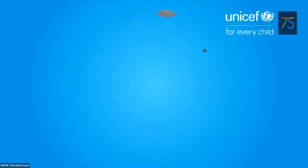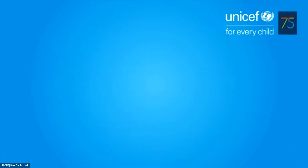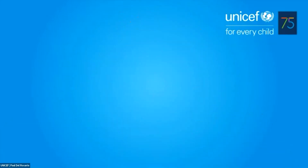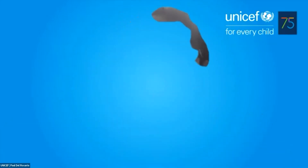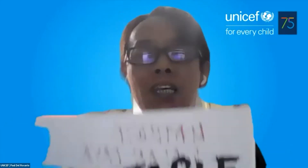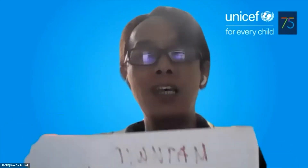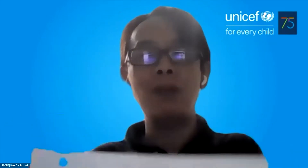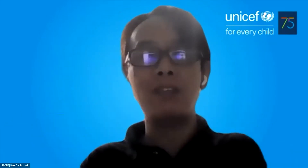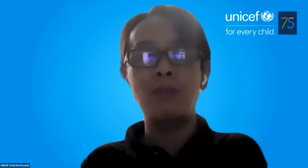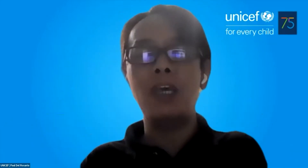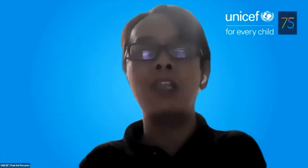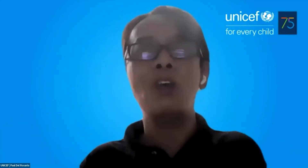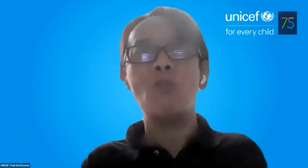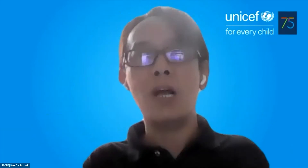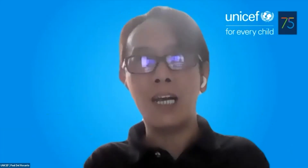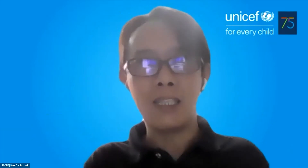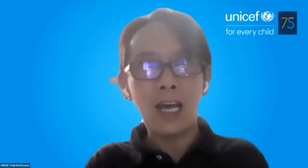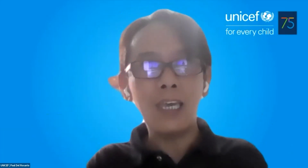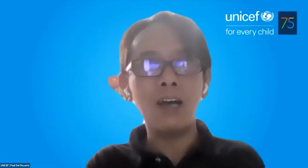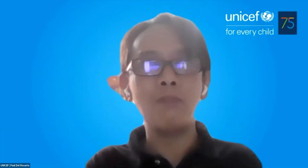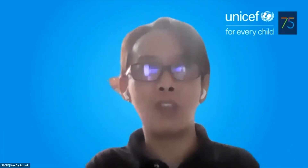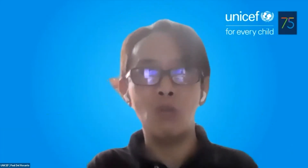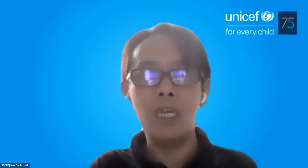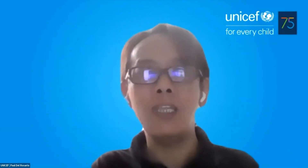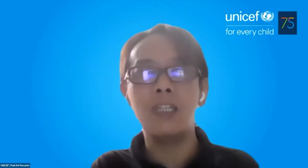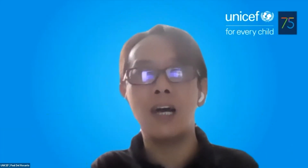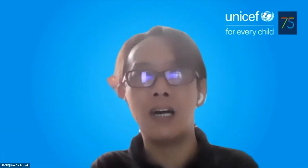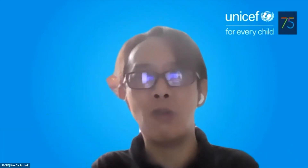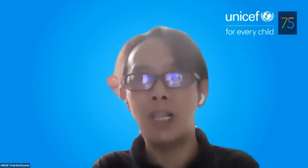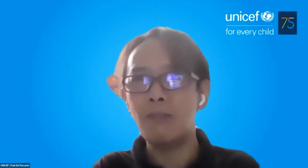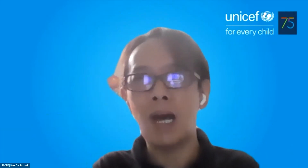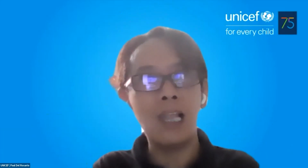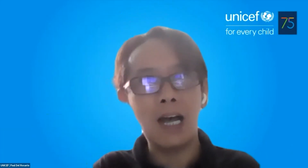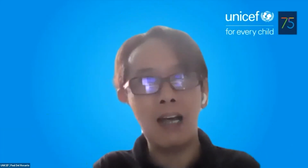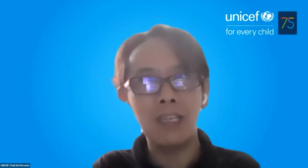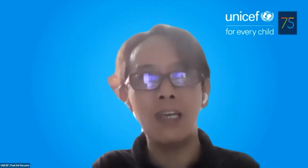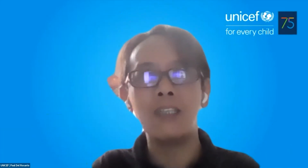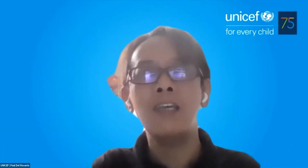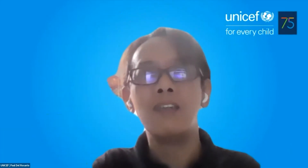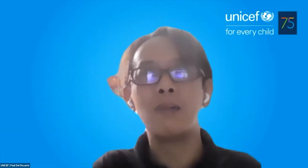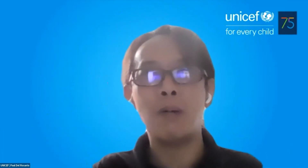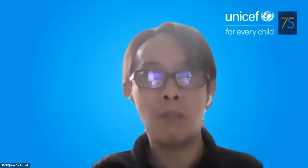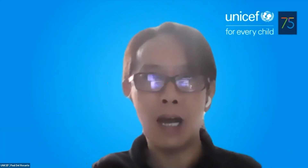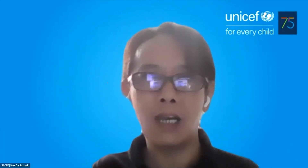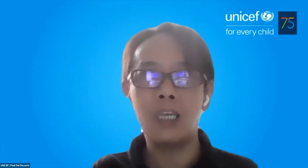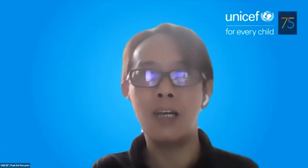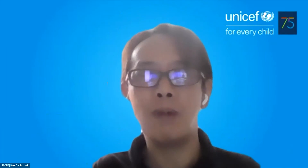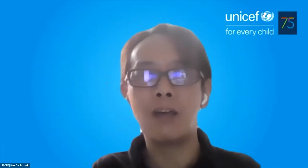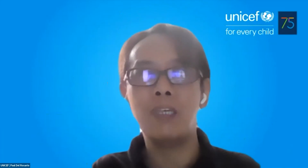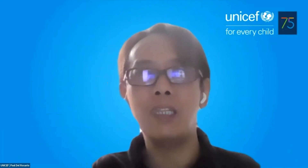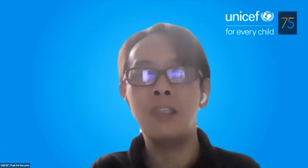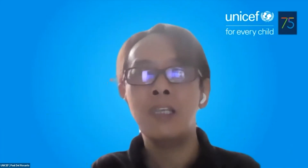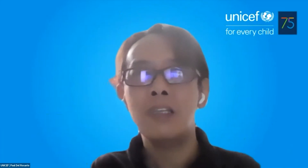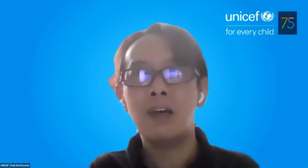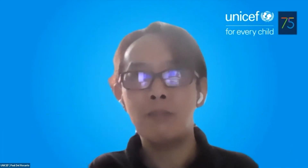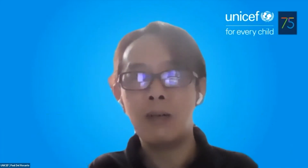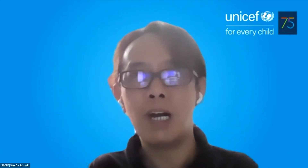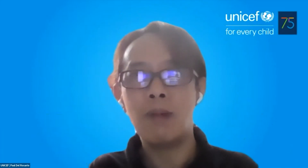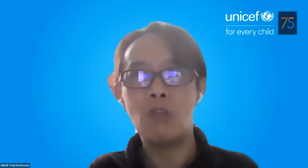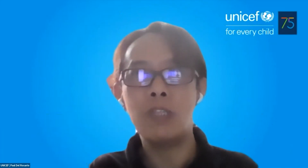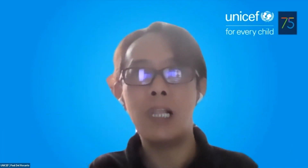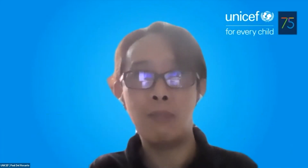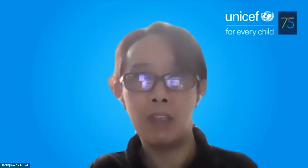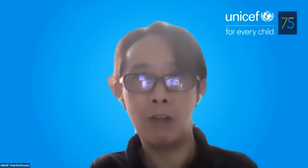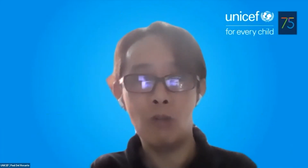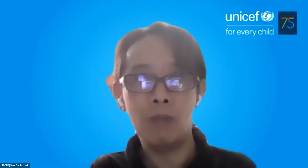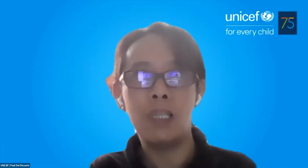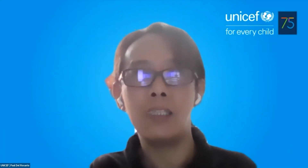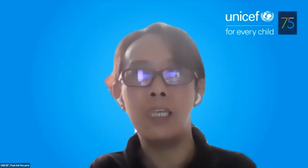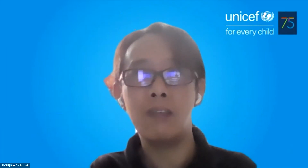equitable meaning no one is over the others in terms of vaccine distribution for COVID-19.